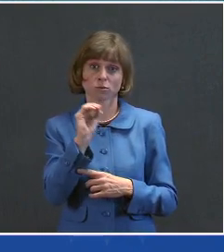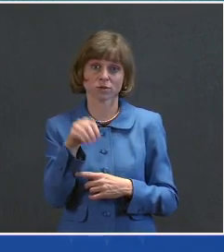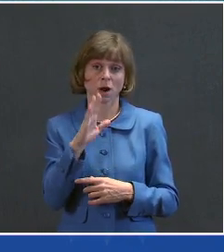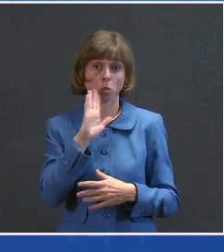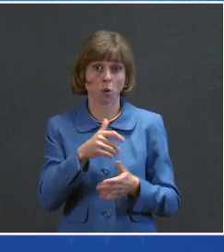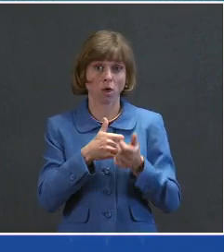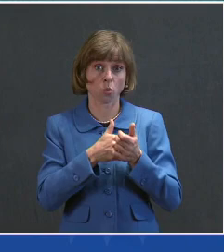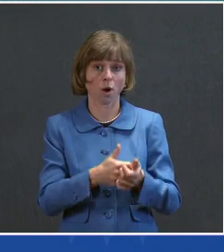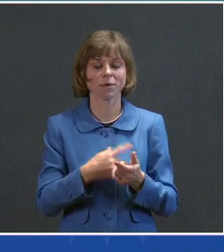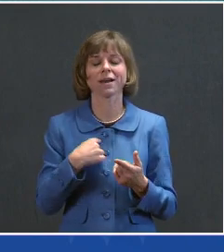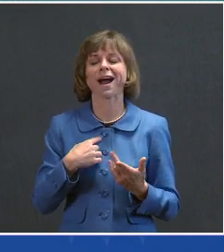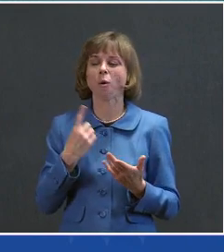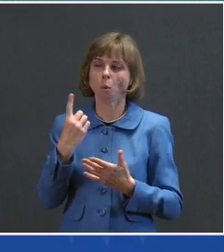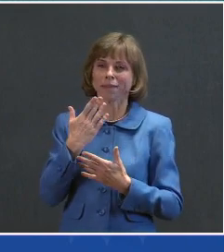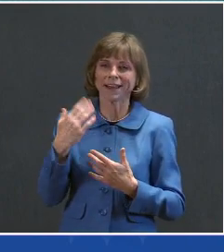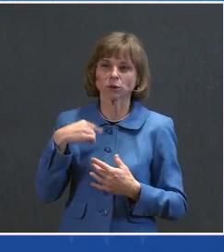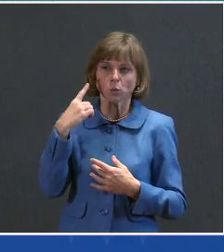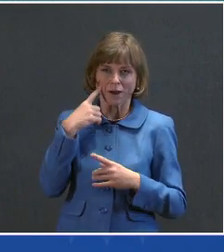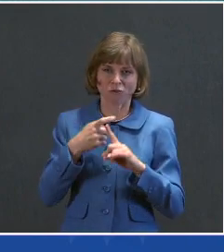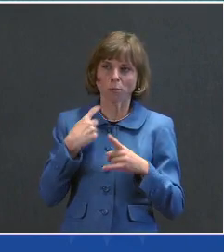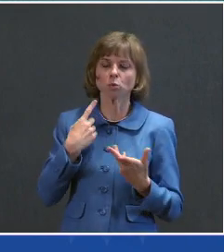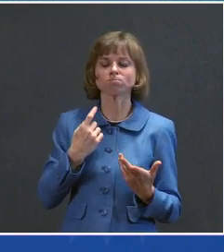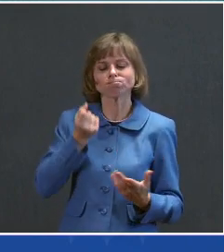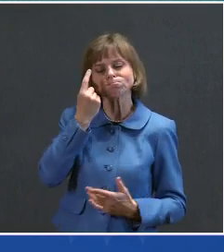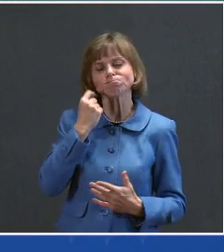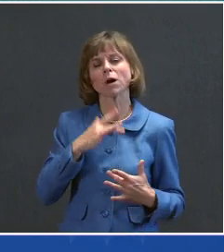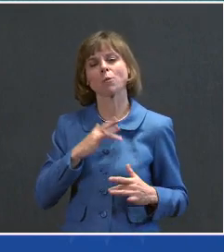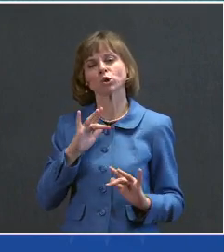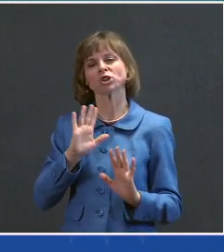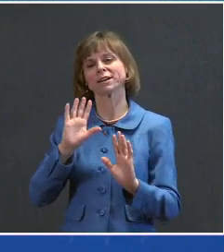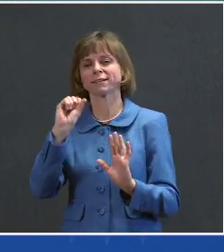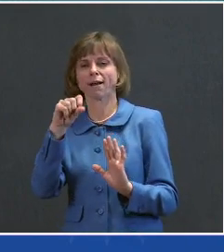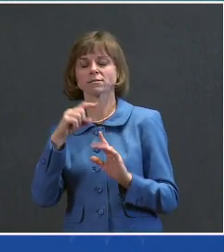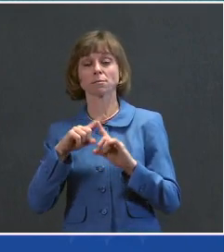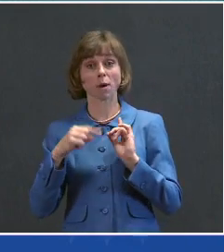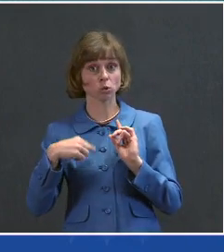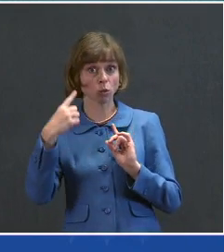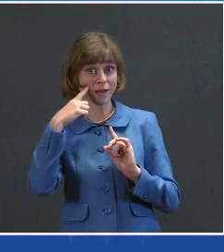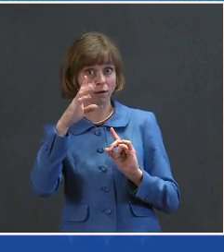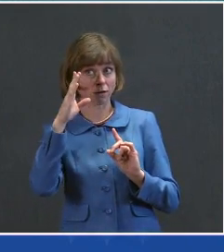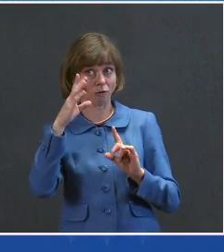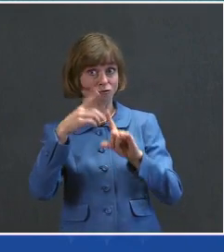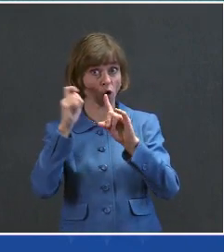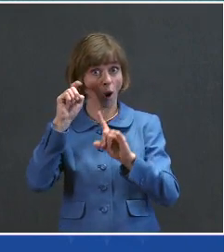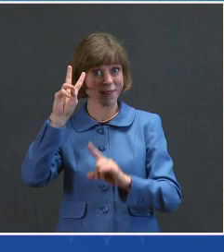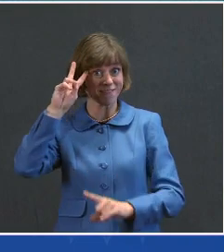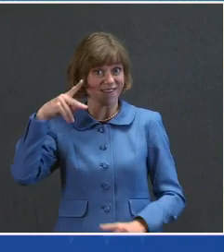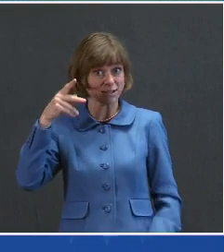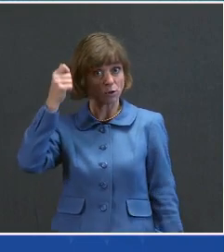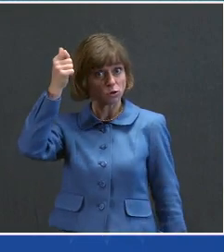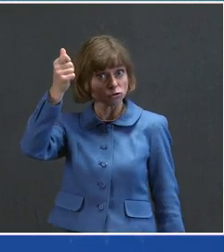from you -- and it's appreciated -- but it's another thing to hear it from the Vice President or the President himself.